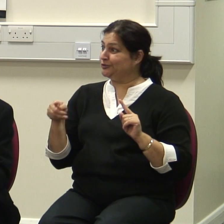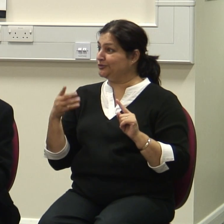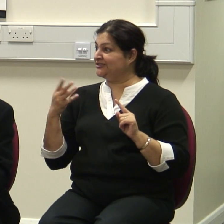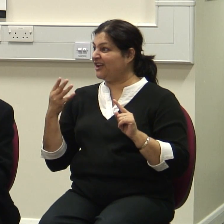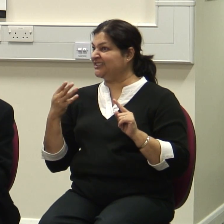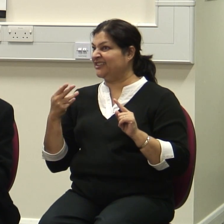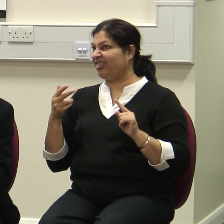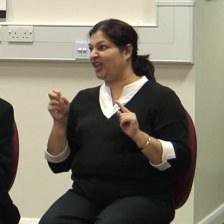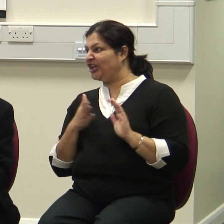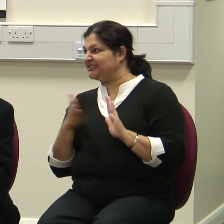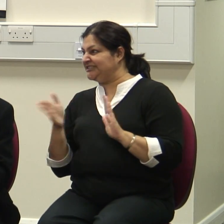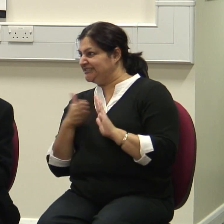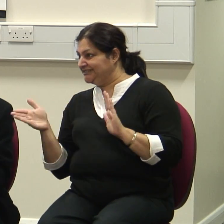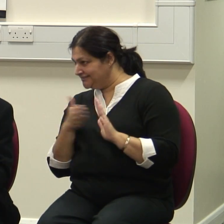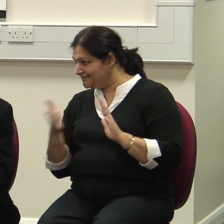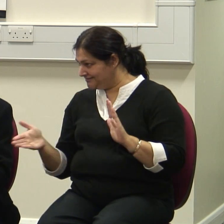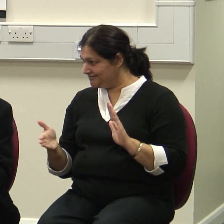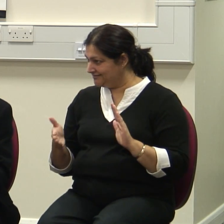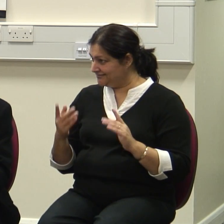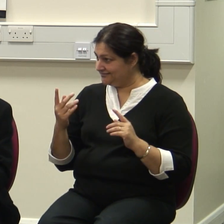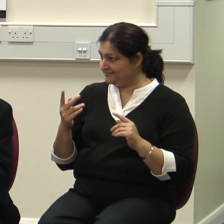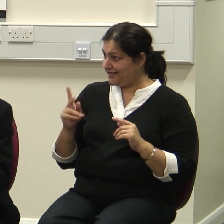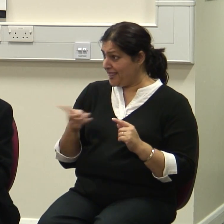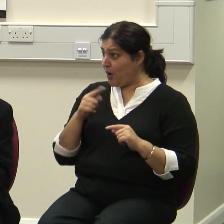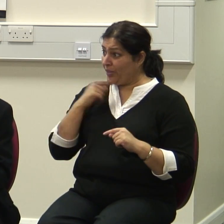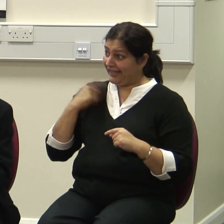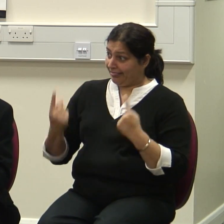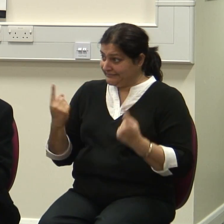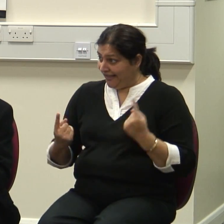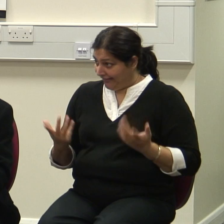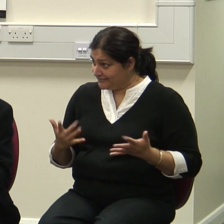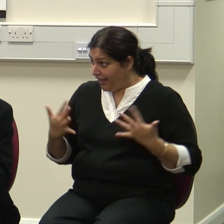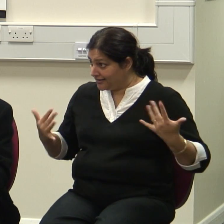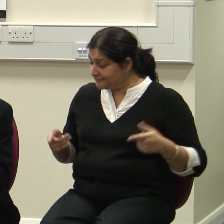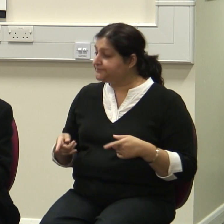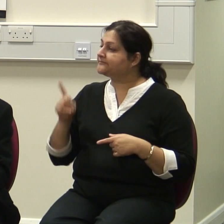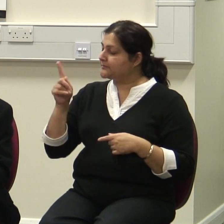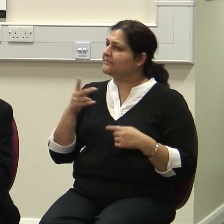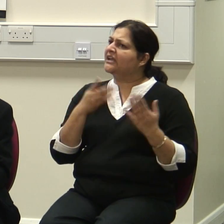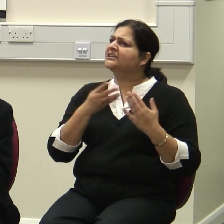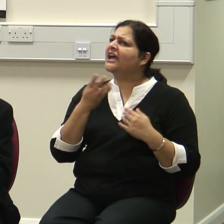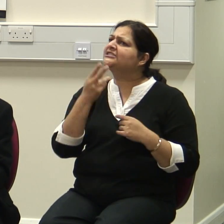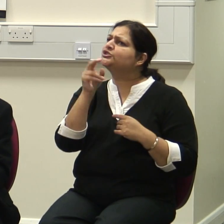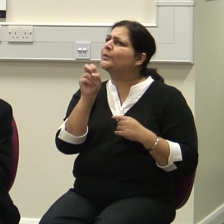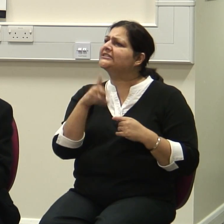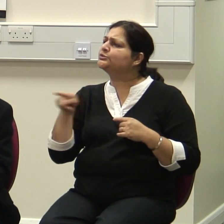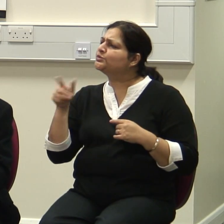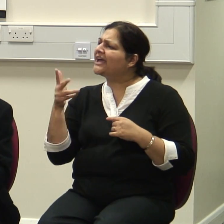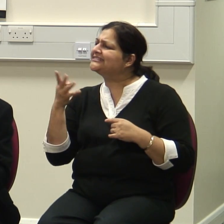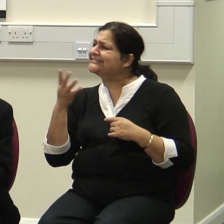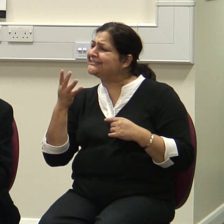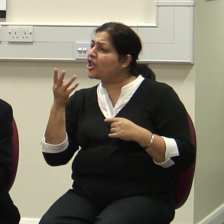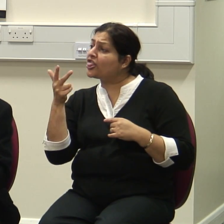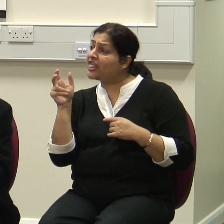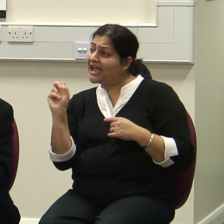So especially in America after the 1920s/1930s, psychiatry became – psychoanalysis became